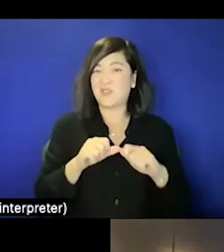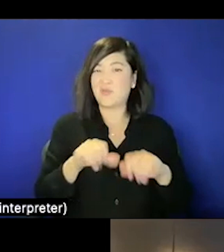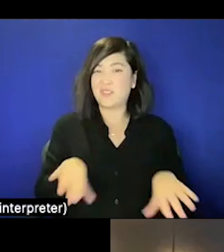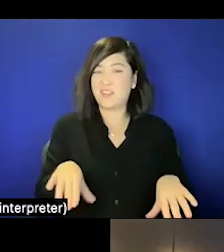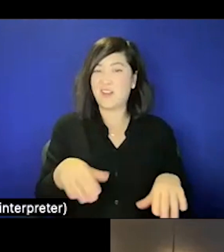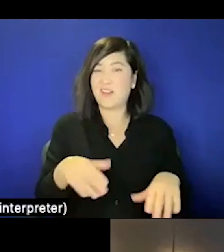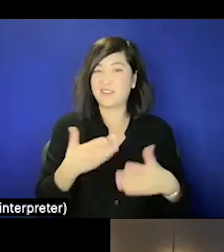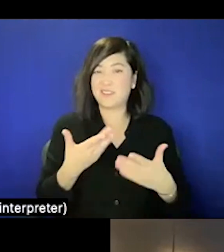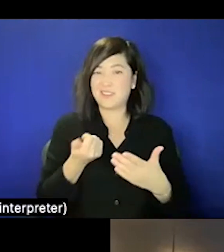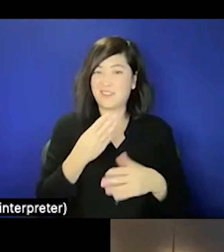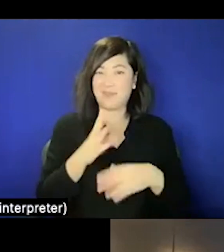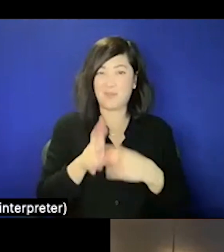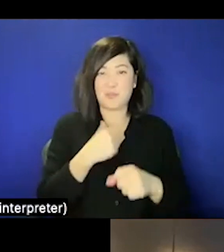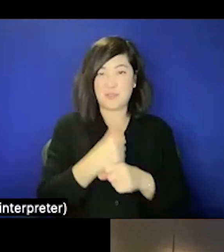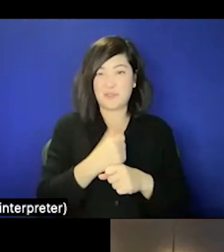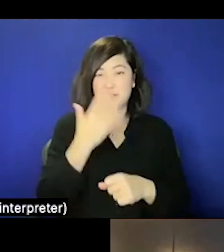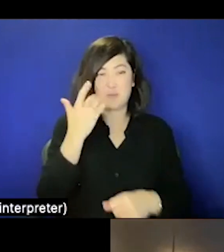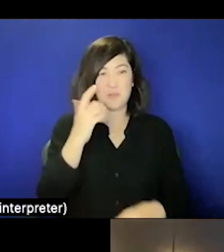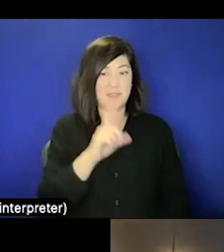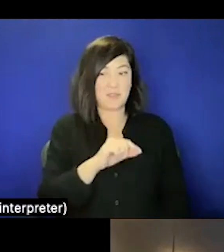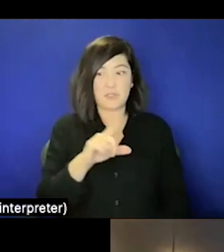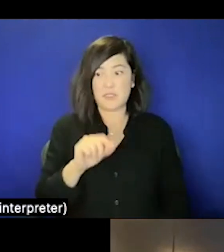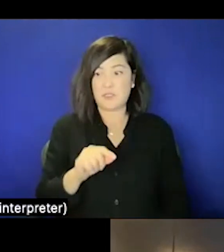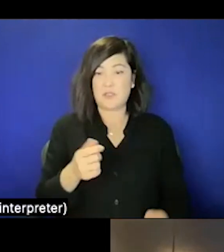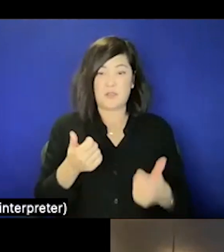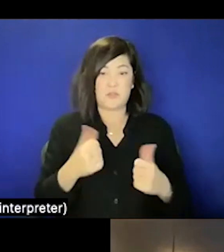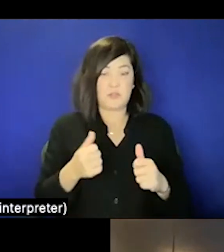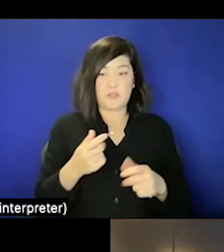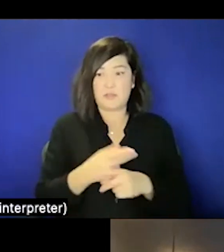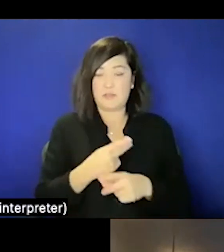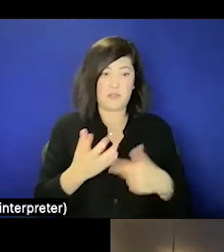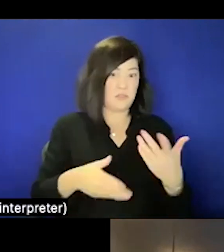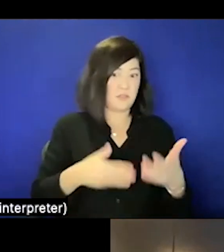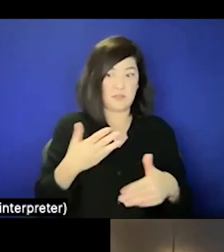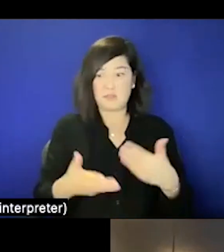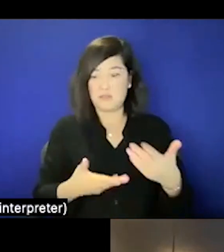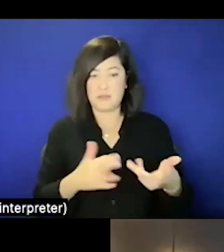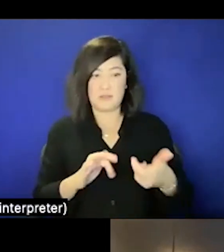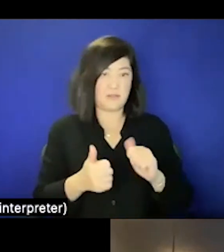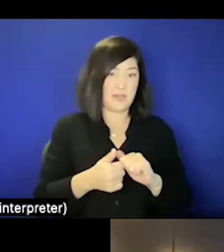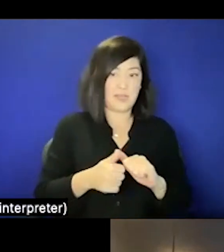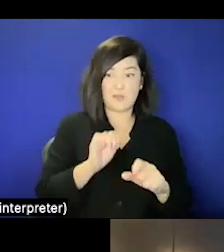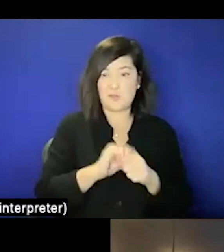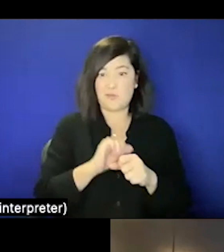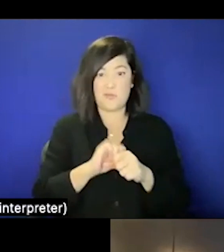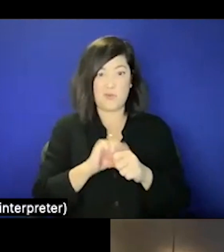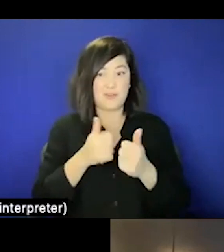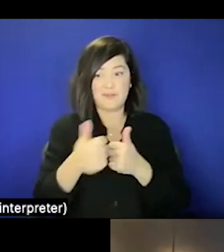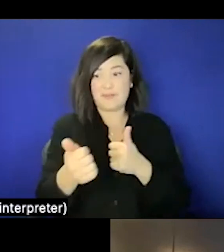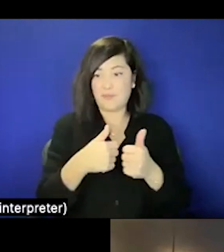spend much of 2020 just learning how to work remotely. BISG had a pretty good beat on it,